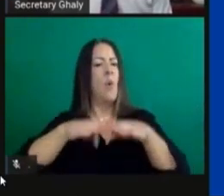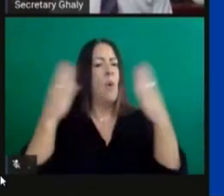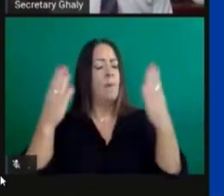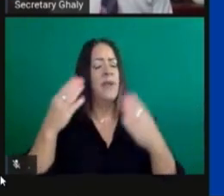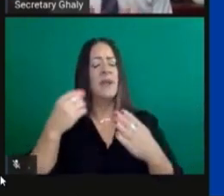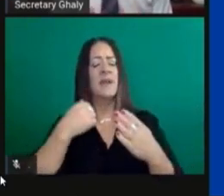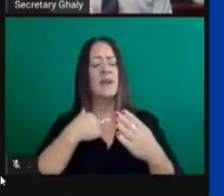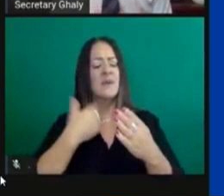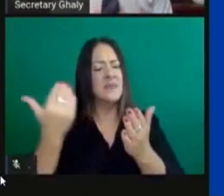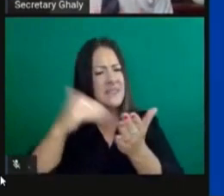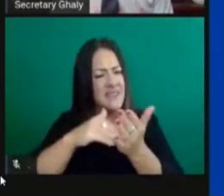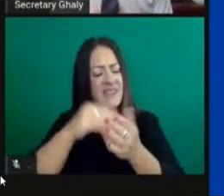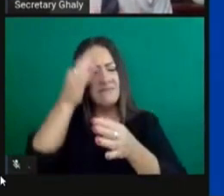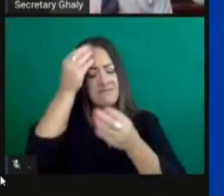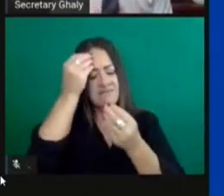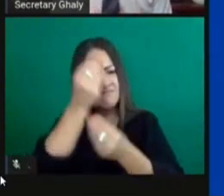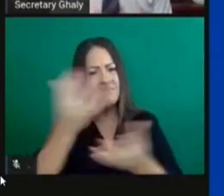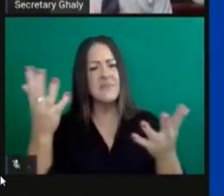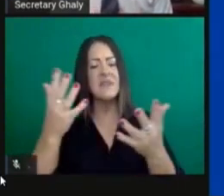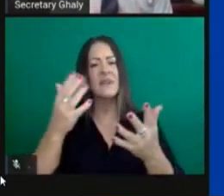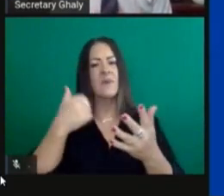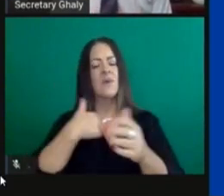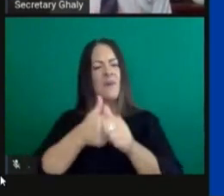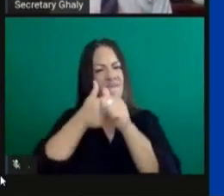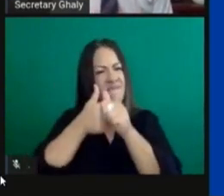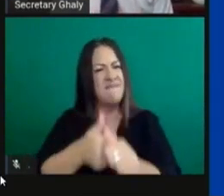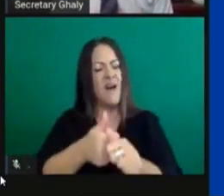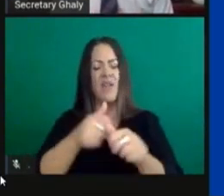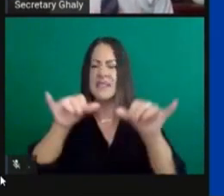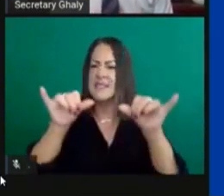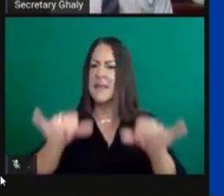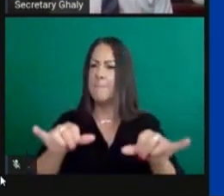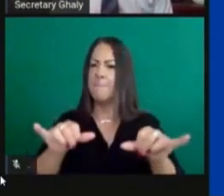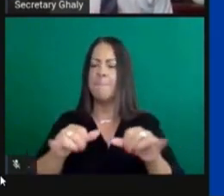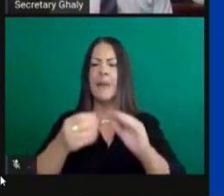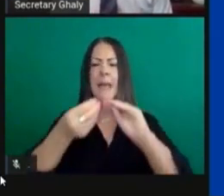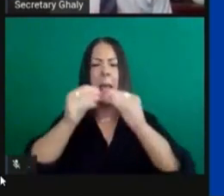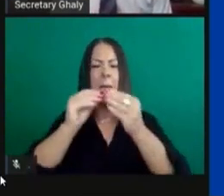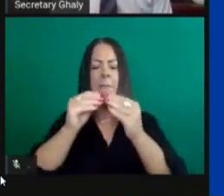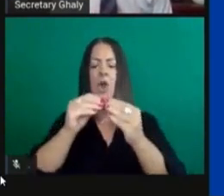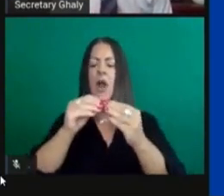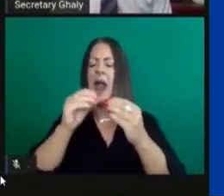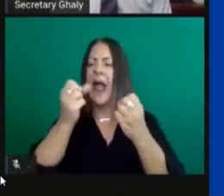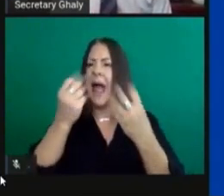INFORMATION ABOUT EACH TIER. AND WHICH COUNTIES LAND WHERE. I ALSO WANTED TO MENTION THAT